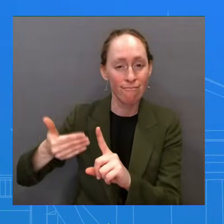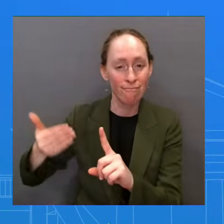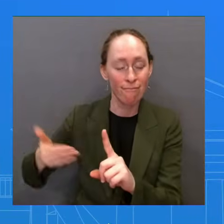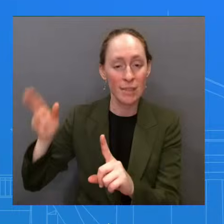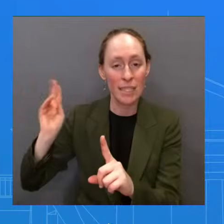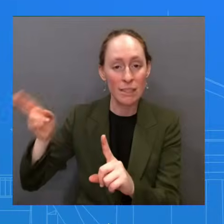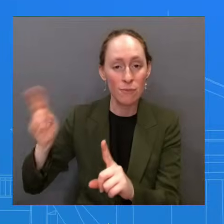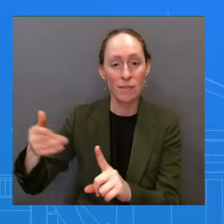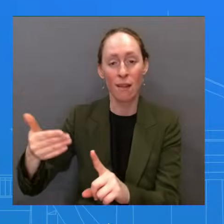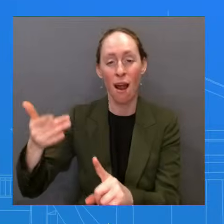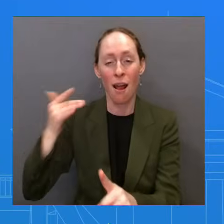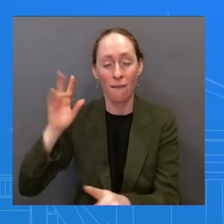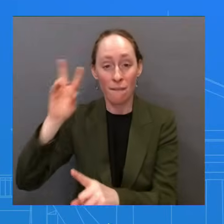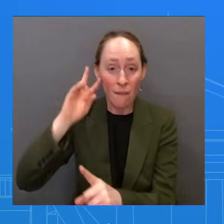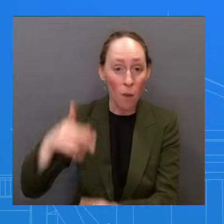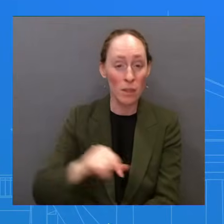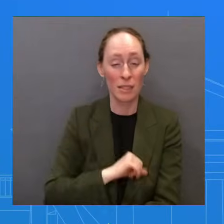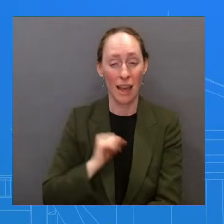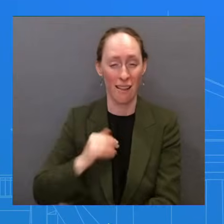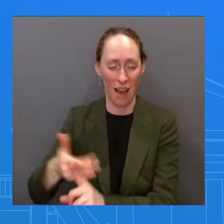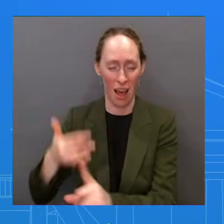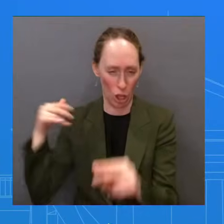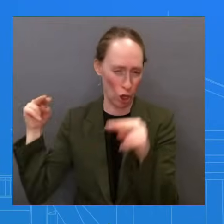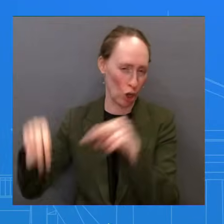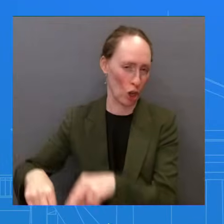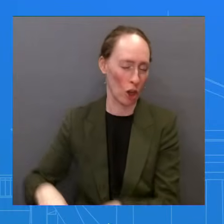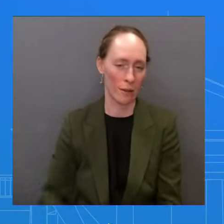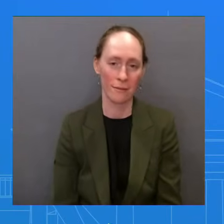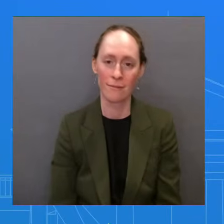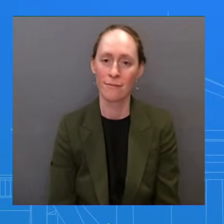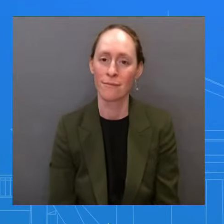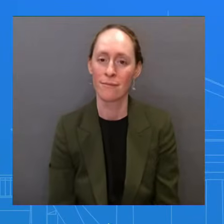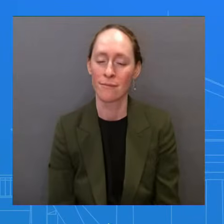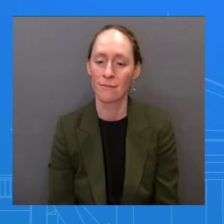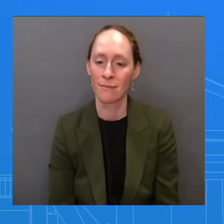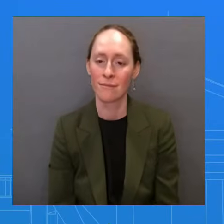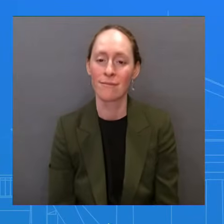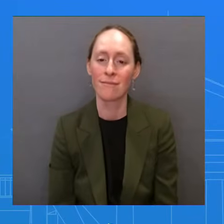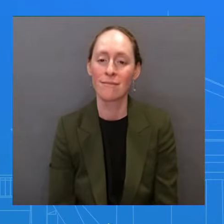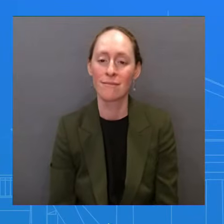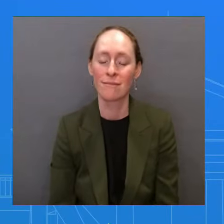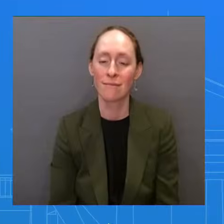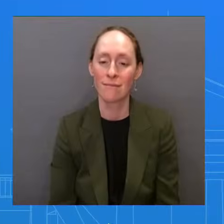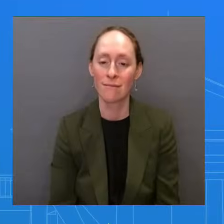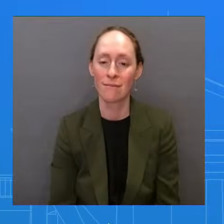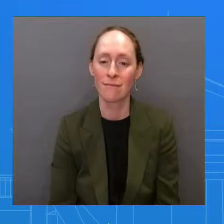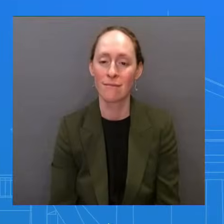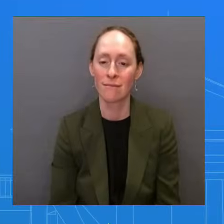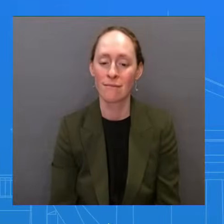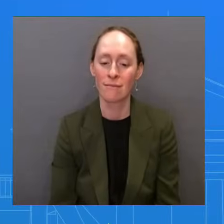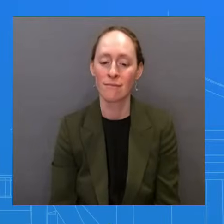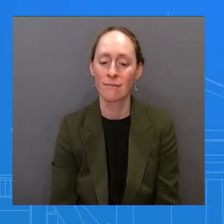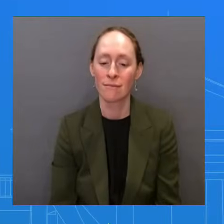I want to follow up on the question of the timing of this invitation, because as recently as Friday and into the weekend, officials here in this building had been saying